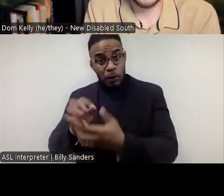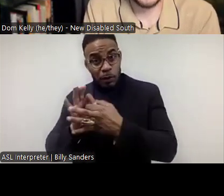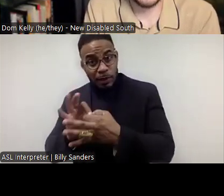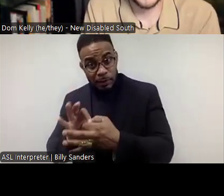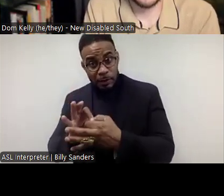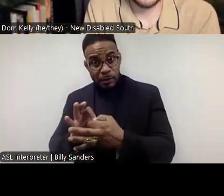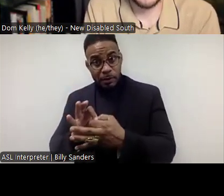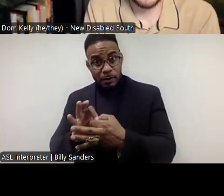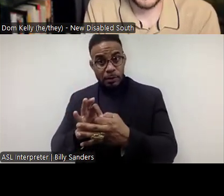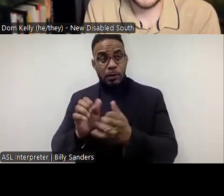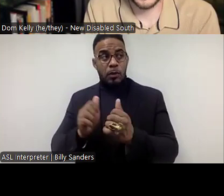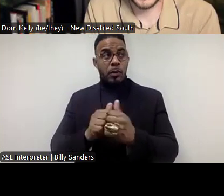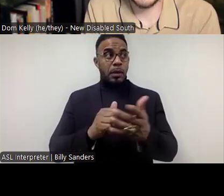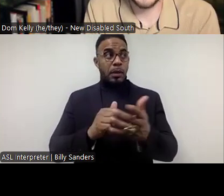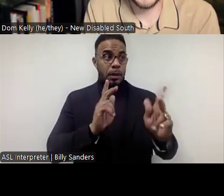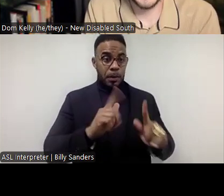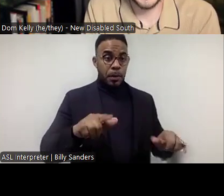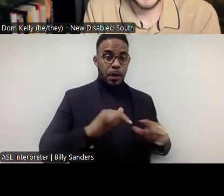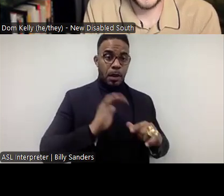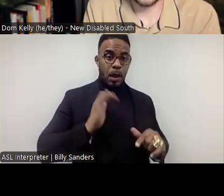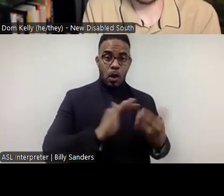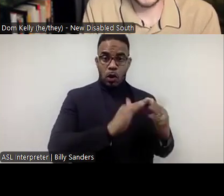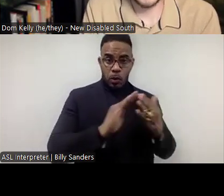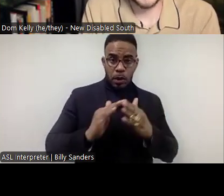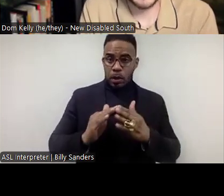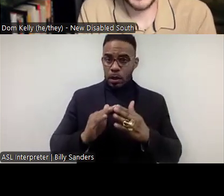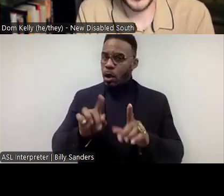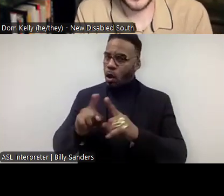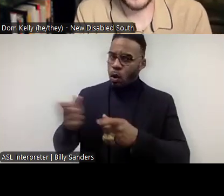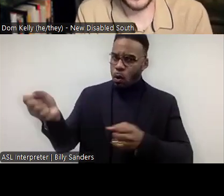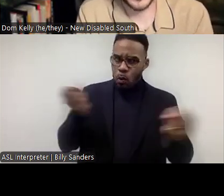but building relationships, trusting relationships with